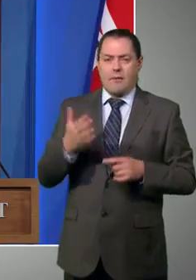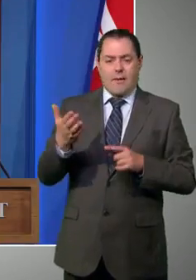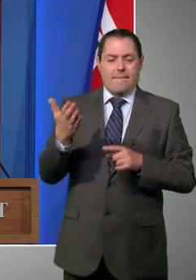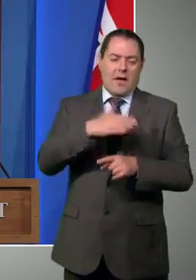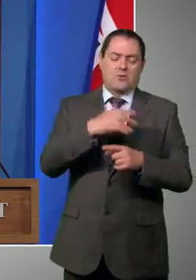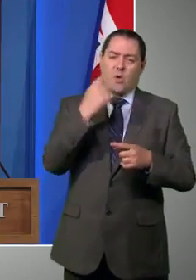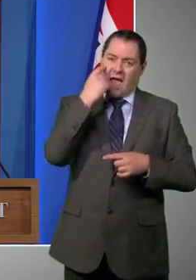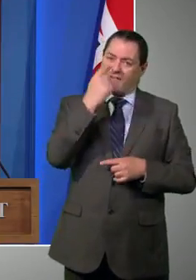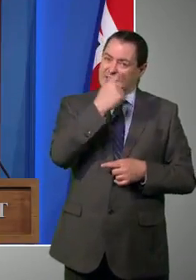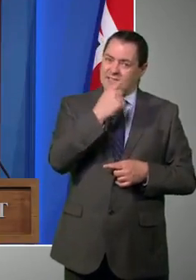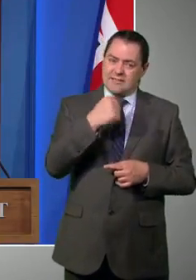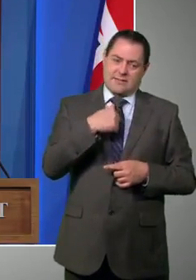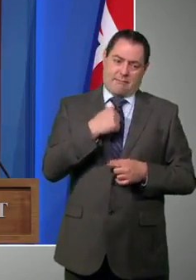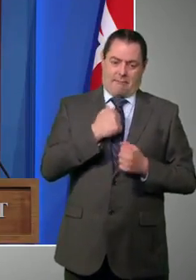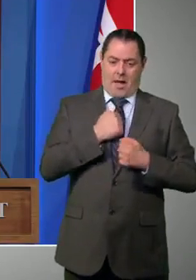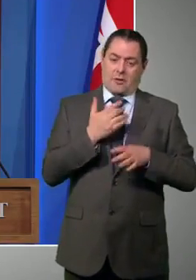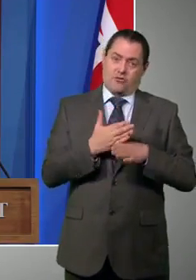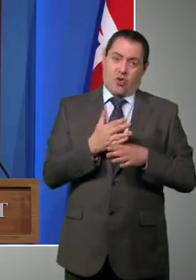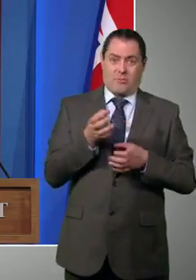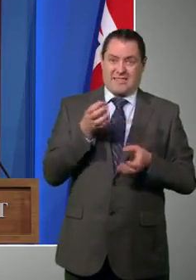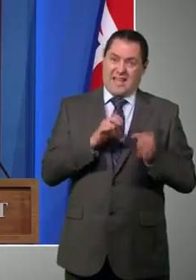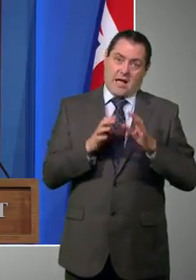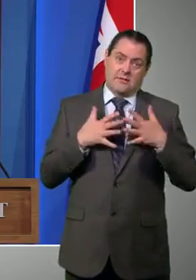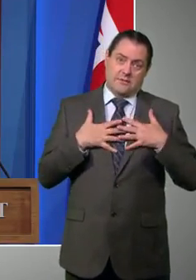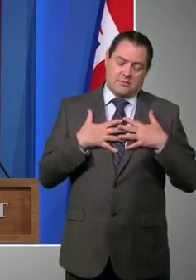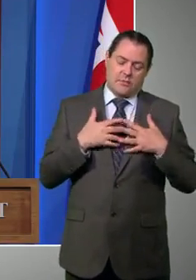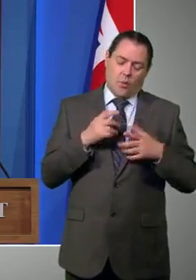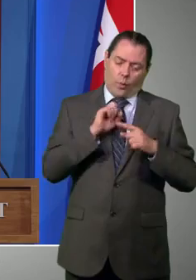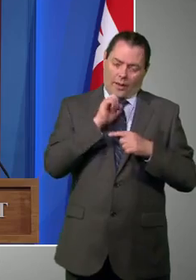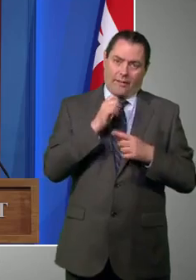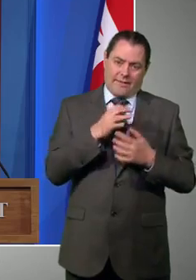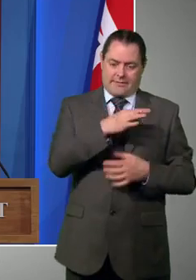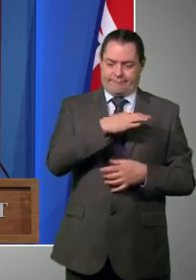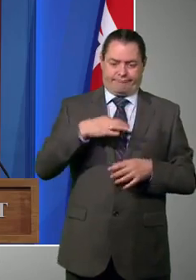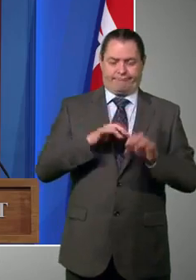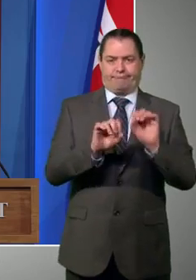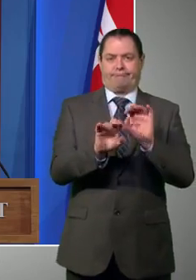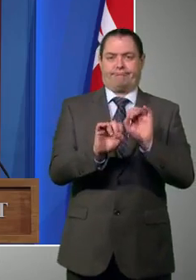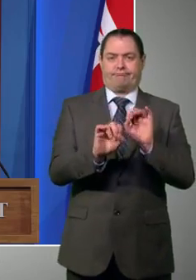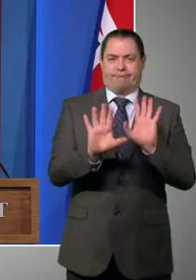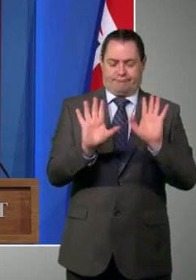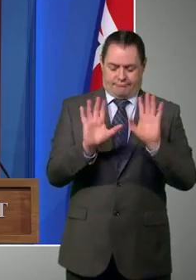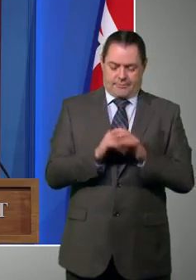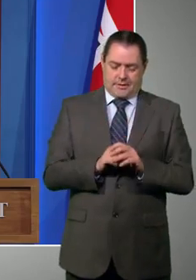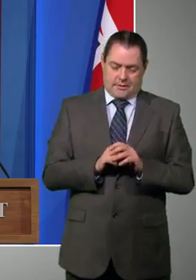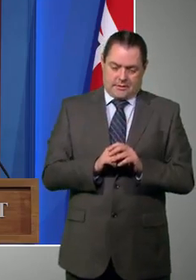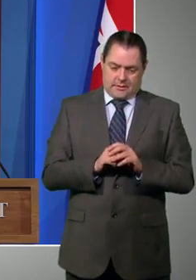scientific. But that's what I've been asked to do actually one of the reasons that the